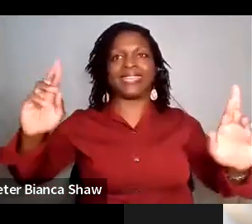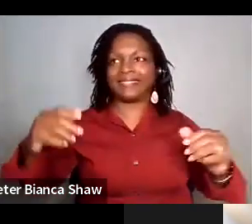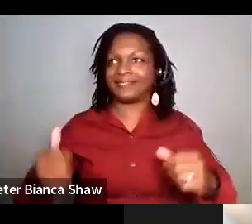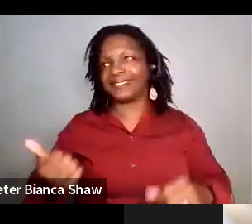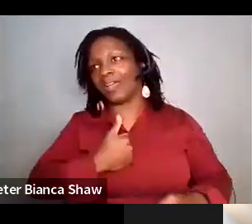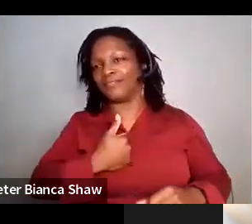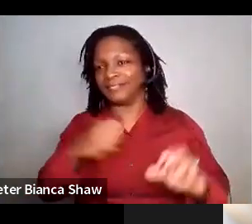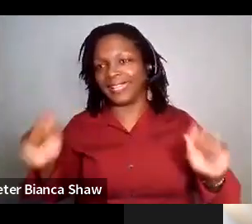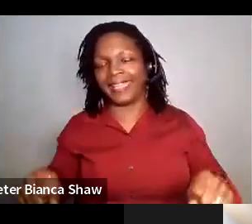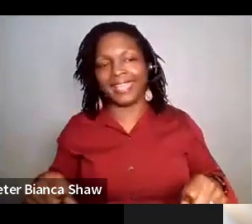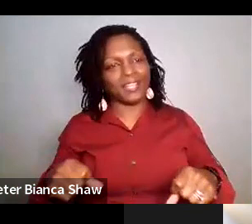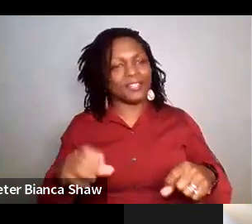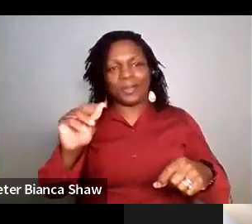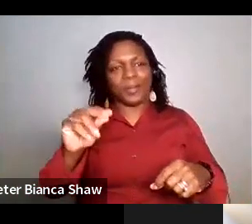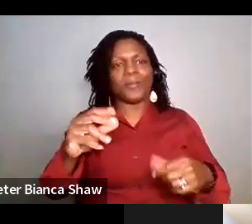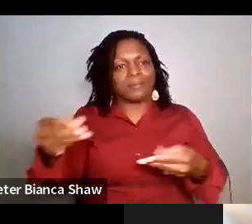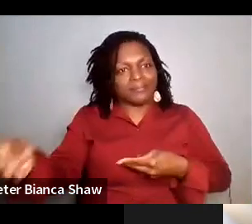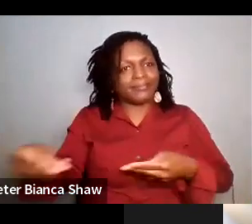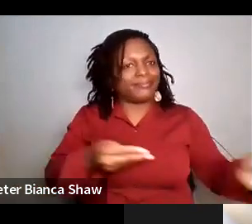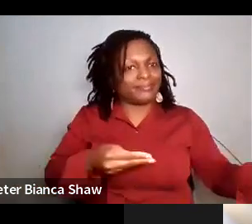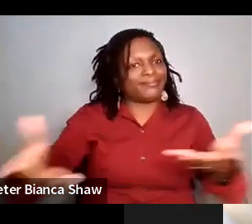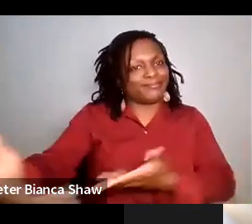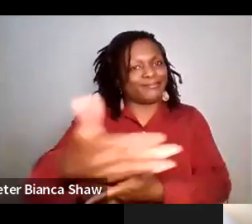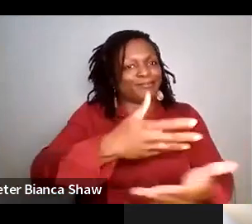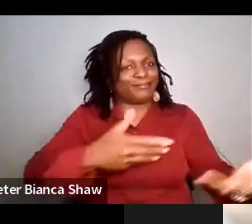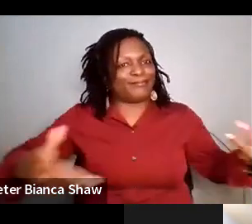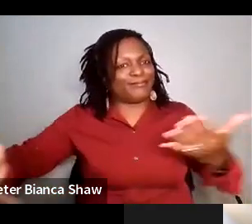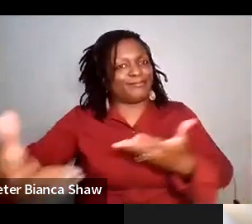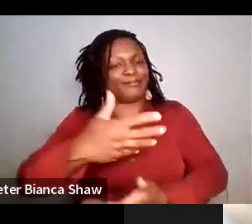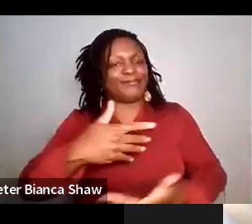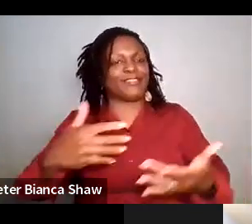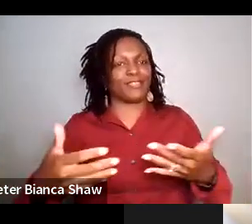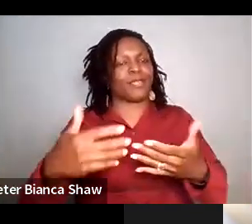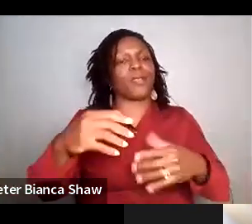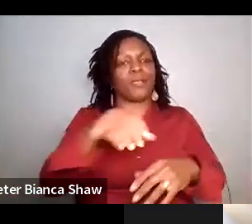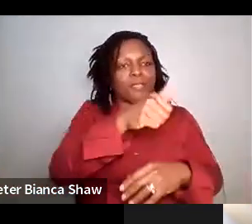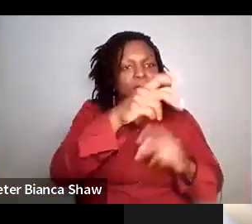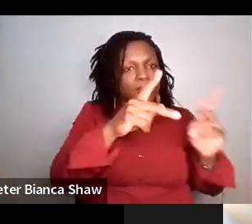it says, give and take experience of being around other people who are empowered and who are who are also living.